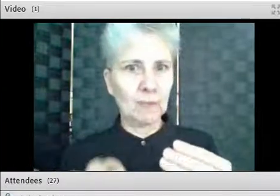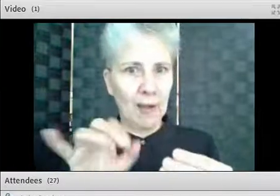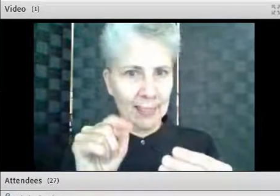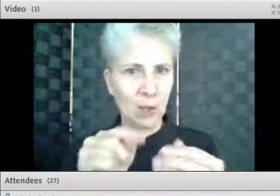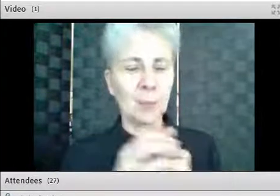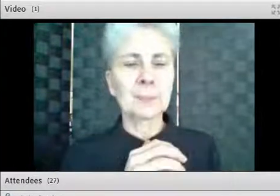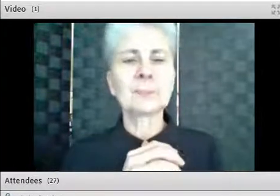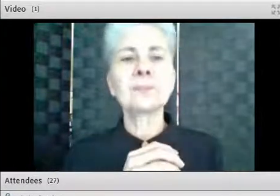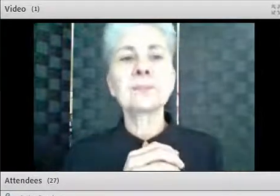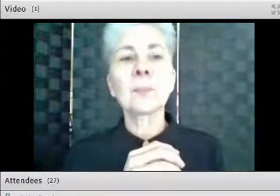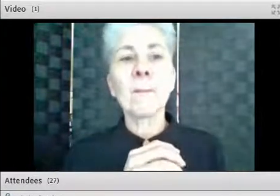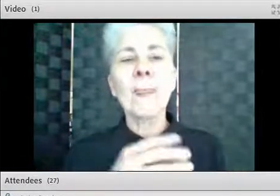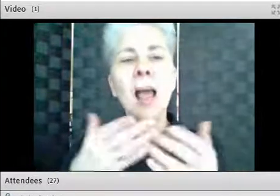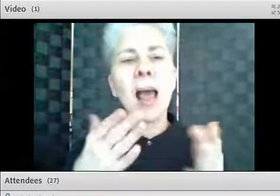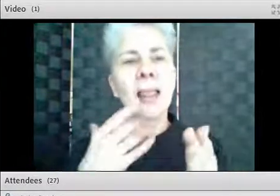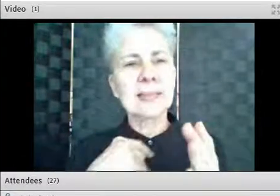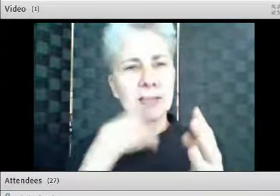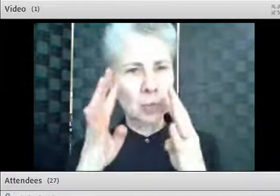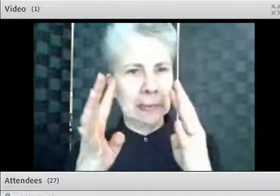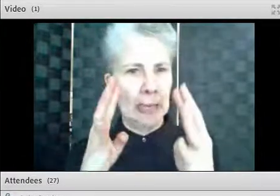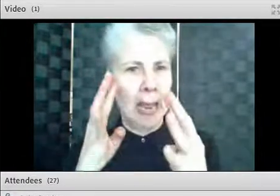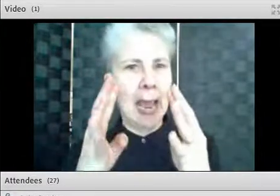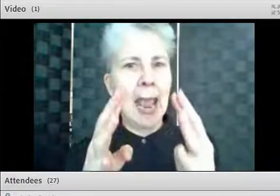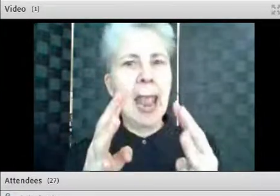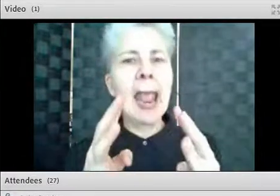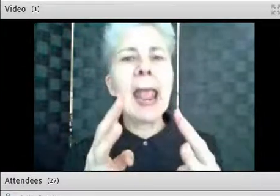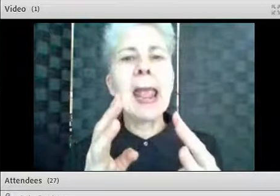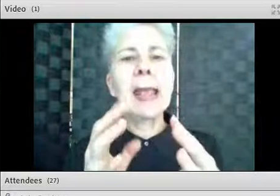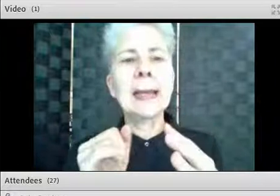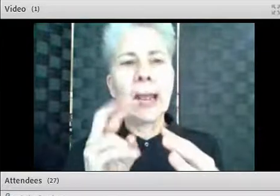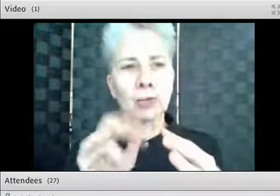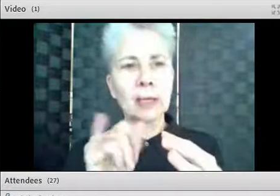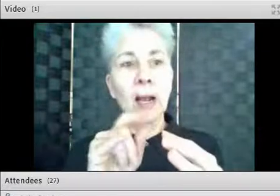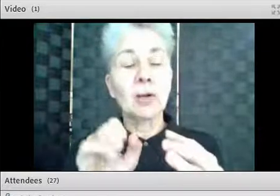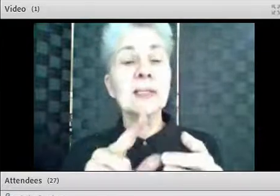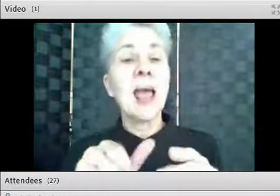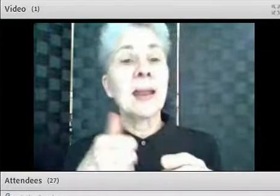This allows us to create main entry Cutters as well as other types of Cutters if we need.